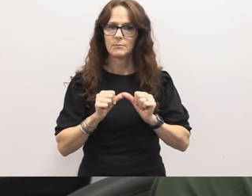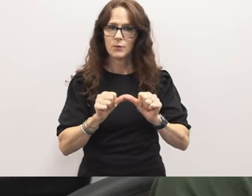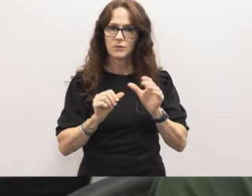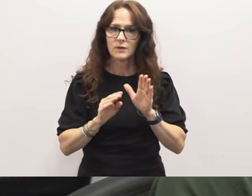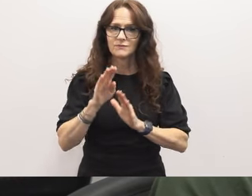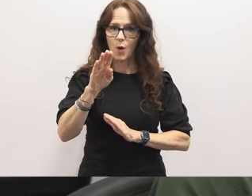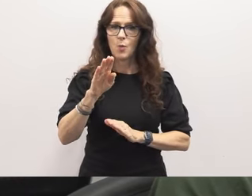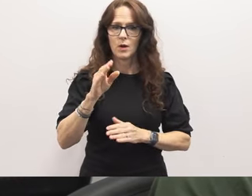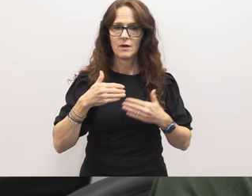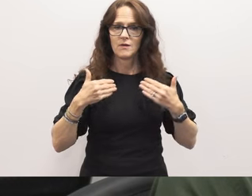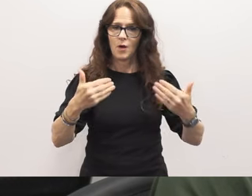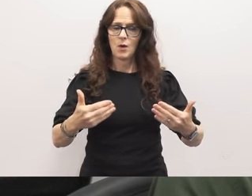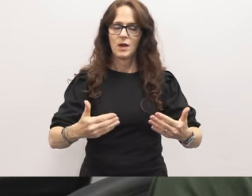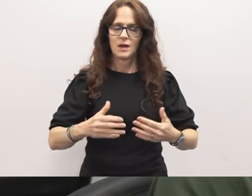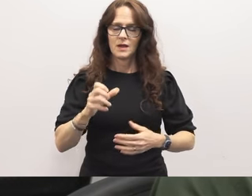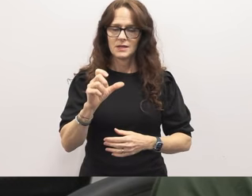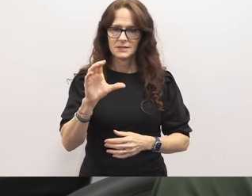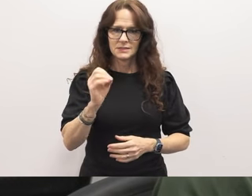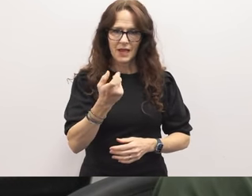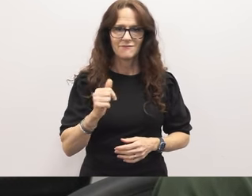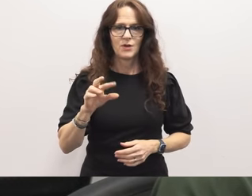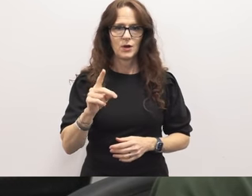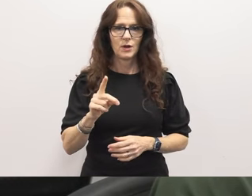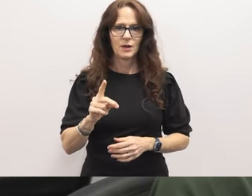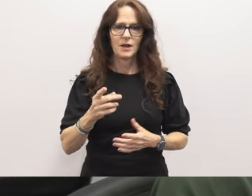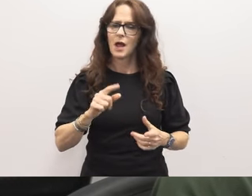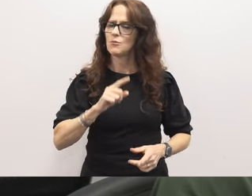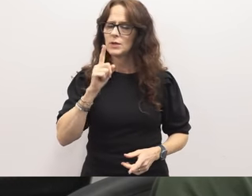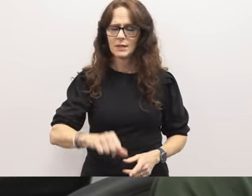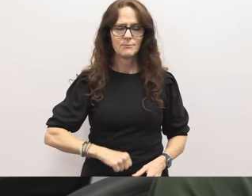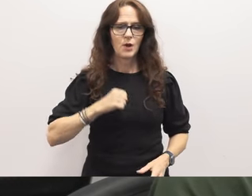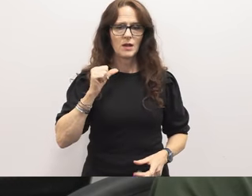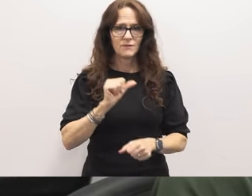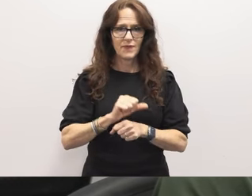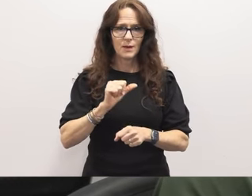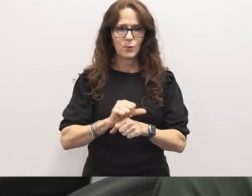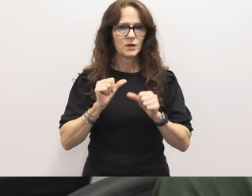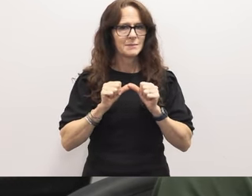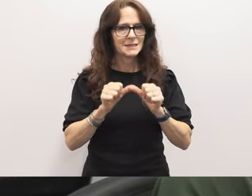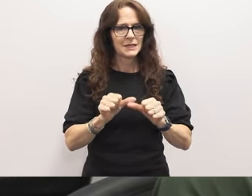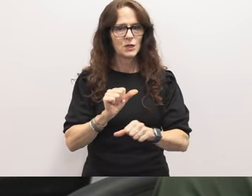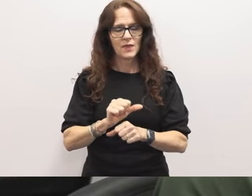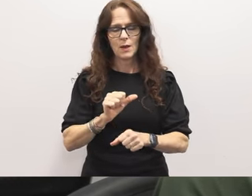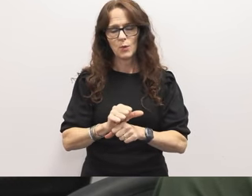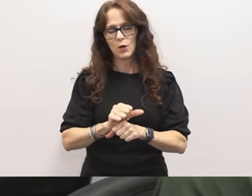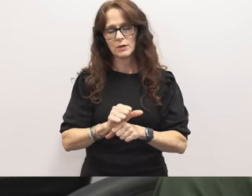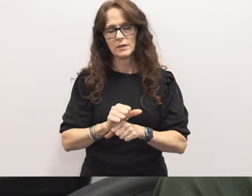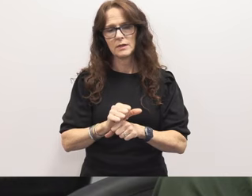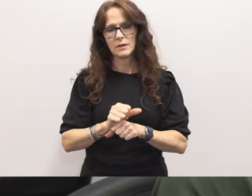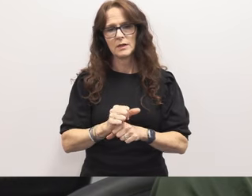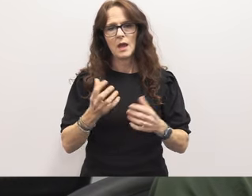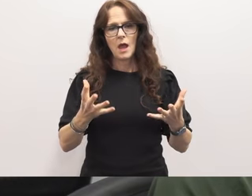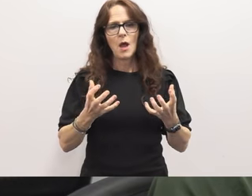at Stanford. Again, I'm super proud of that work, I want to continue that work. And I wanted to, before we go any further.